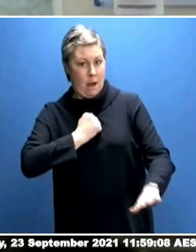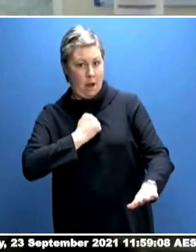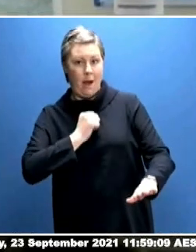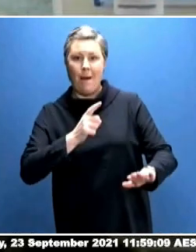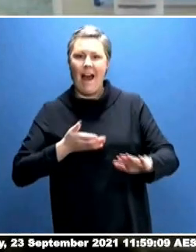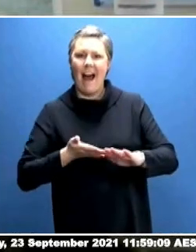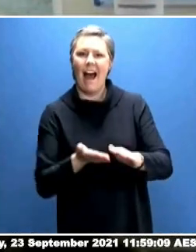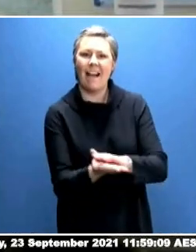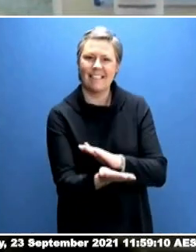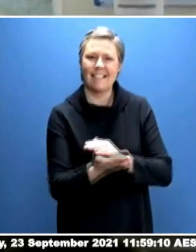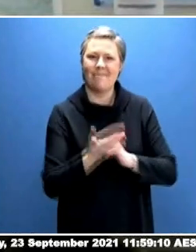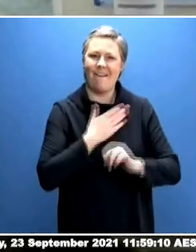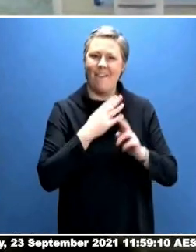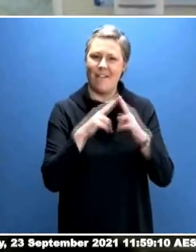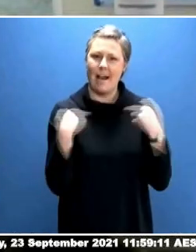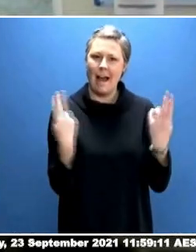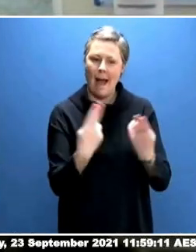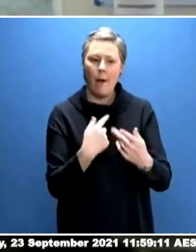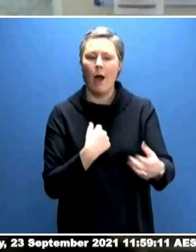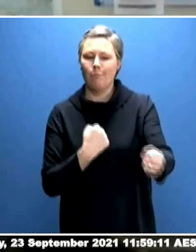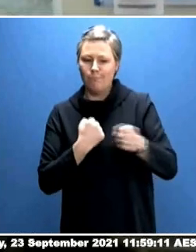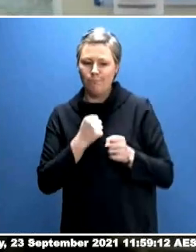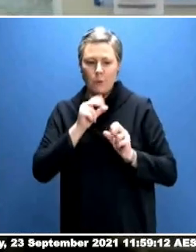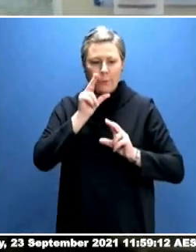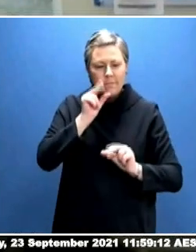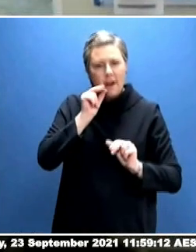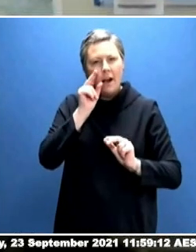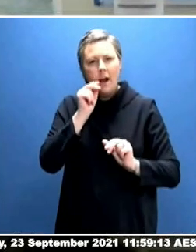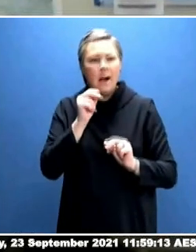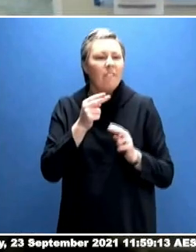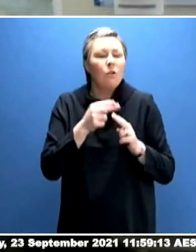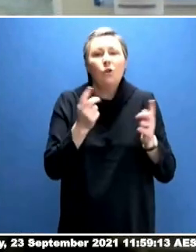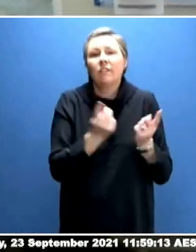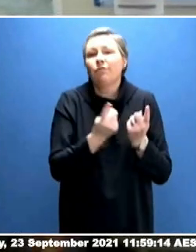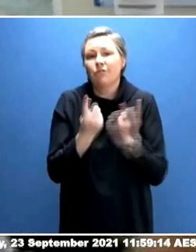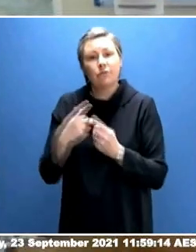in my extended family that for various reasons needed assistance,